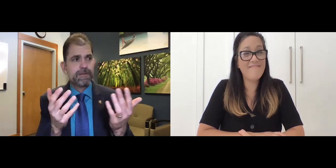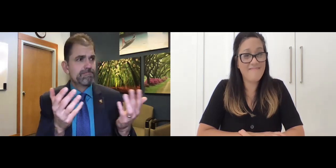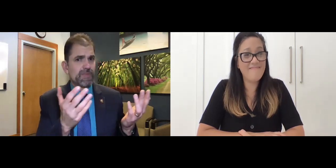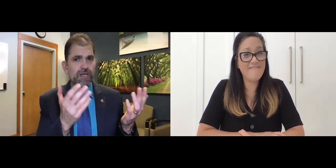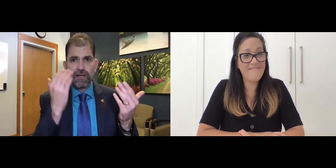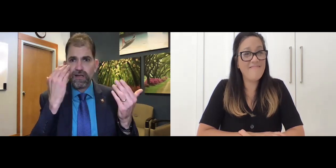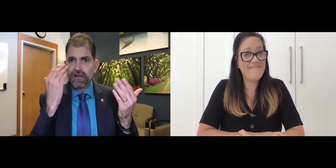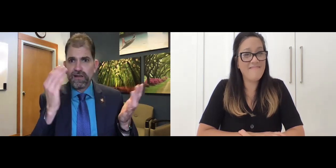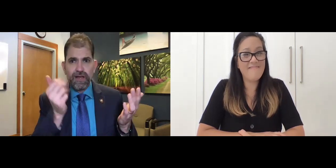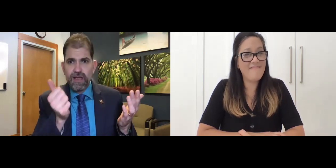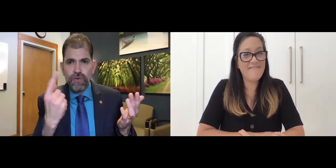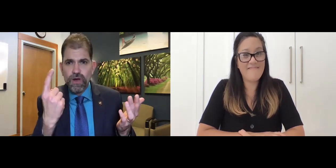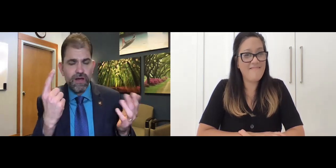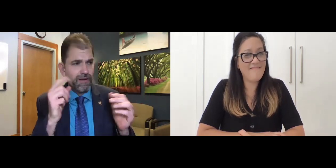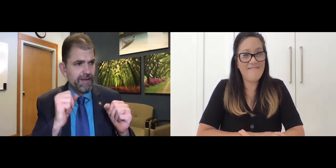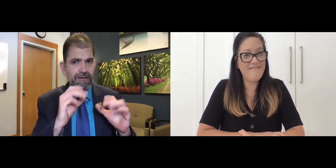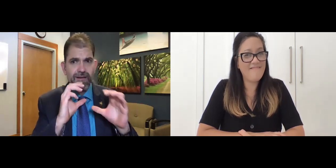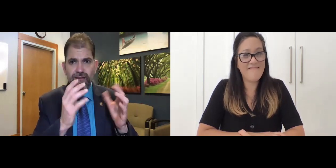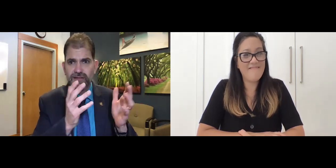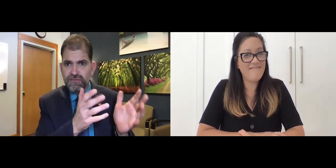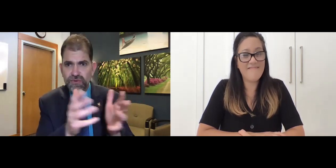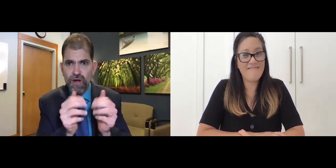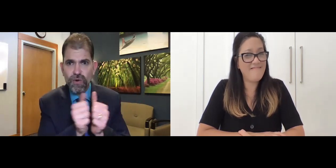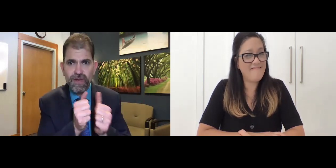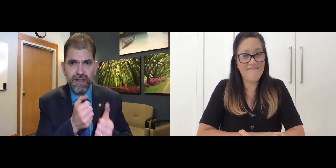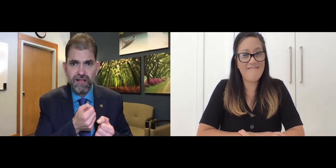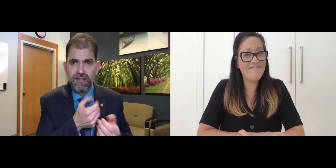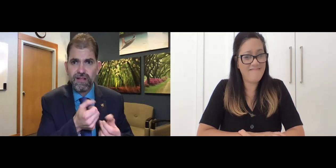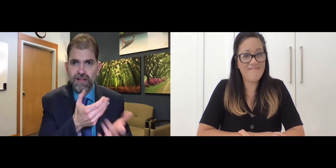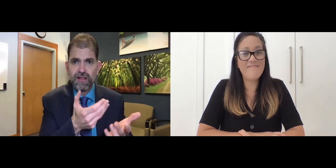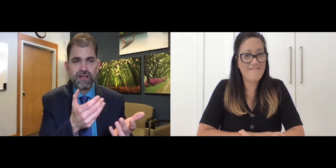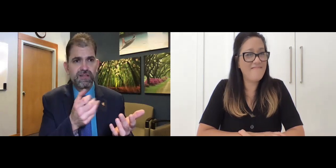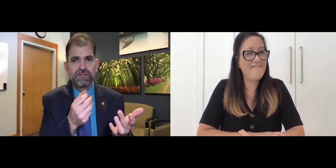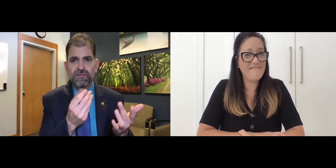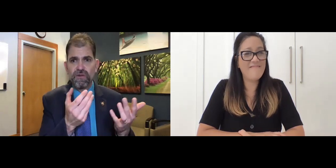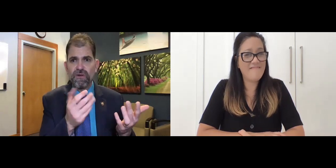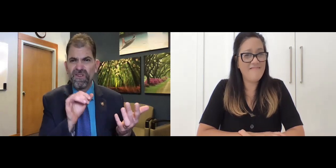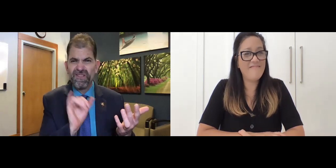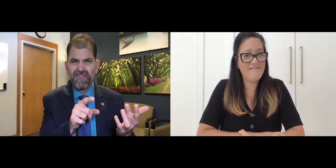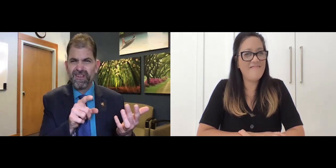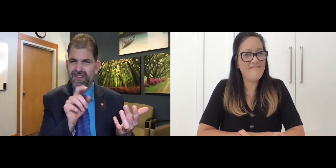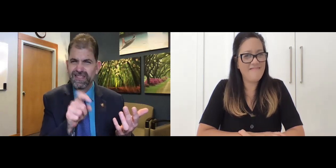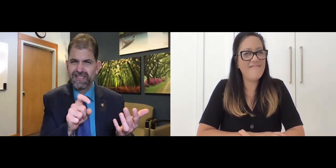families. And they really don't have anyone that they can just talk to.